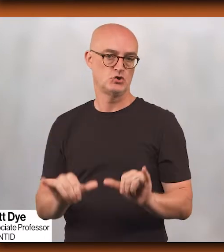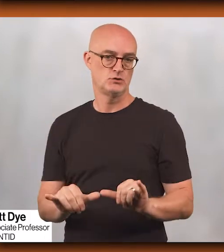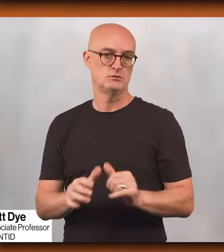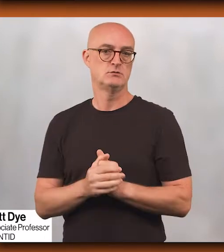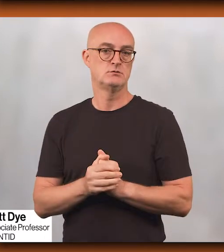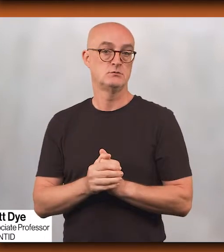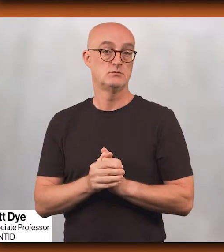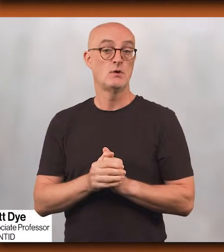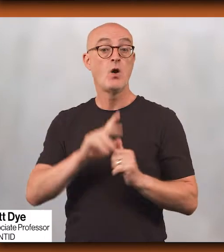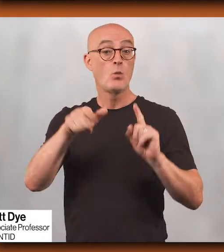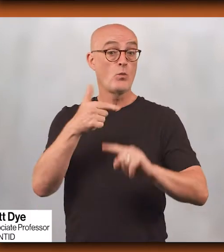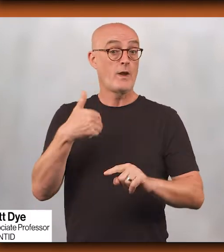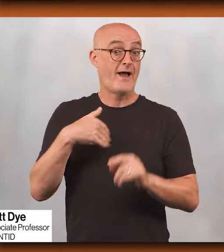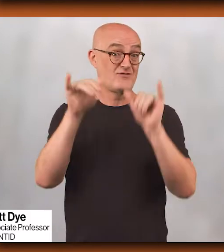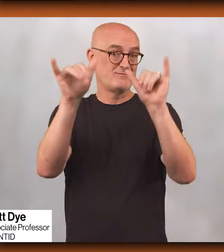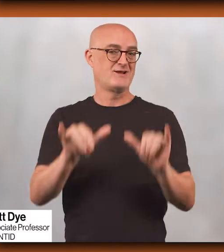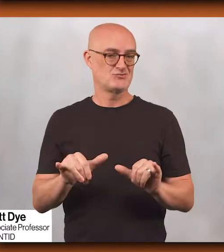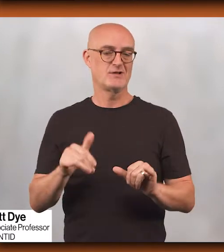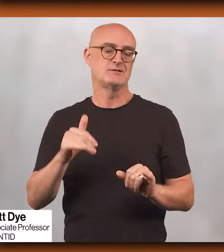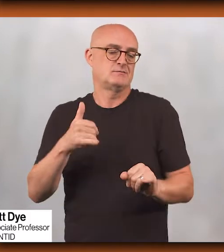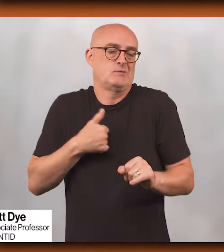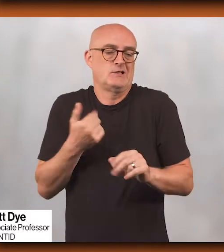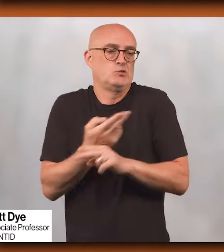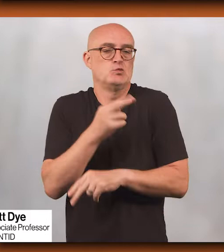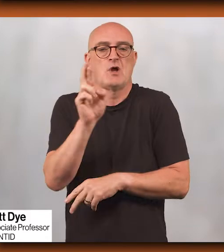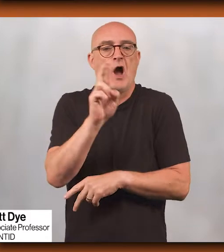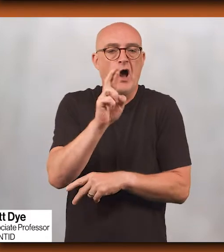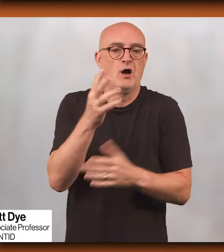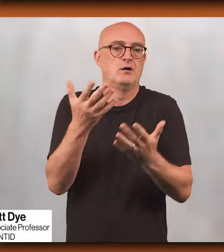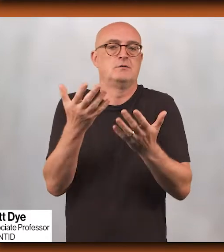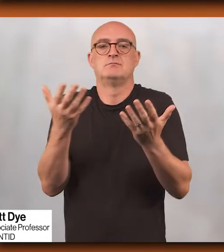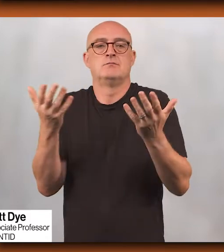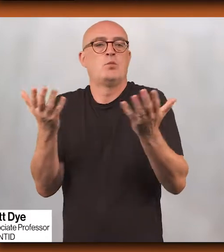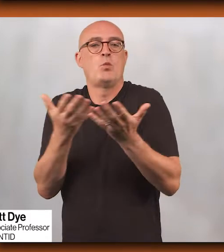and then once we have our metrics, we can then analyze them in a tool such as R.